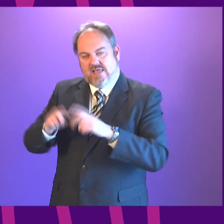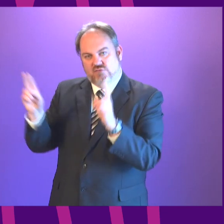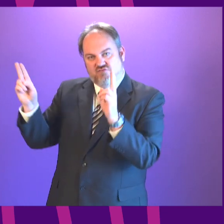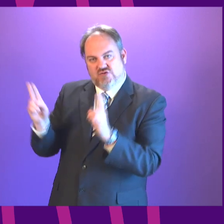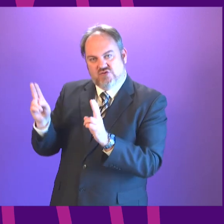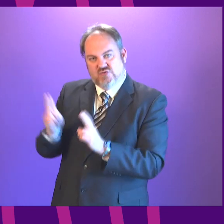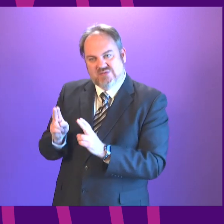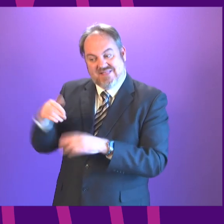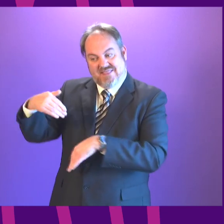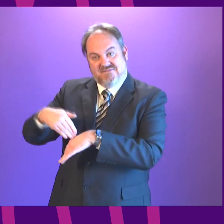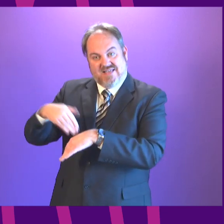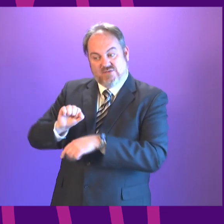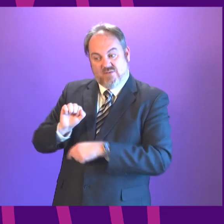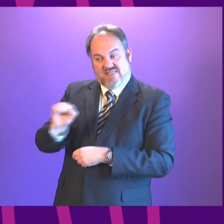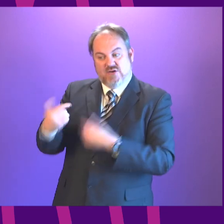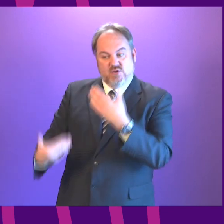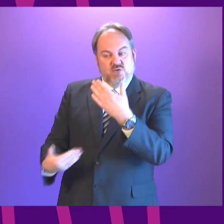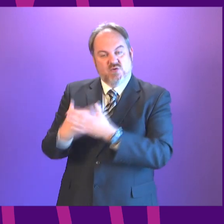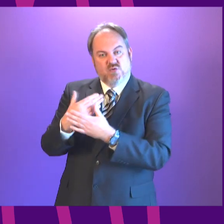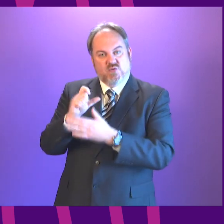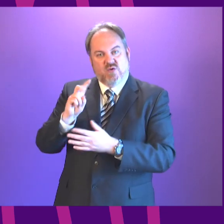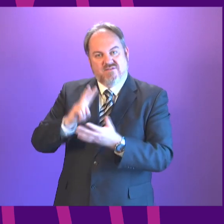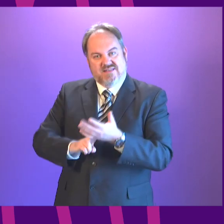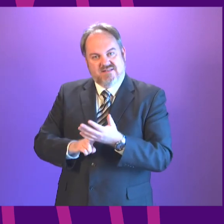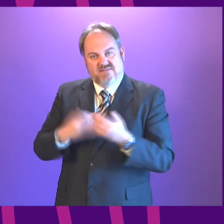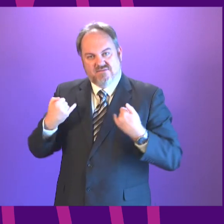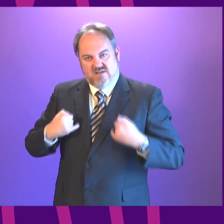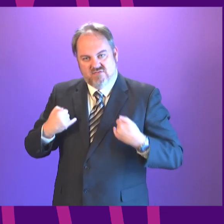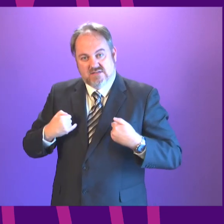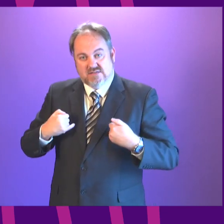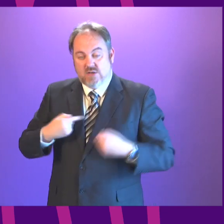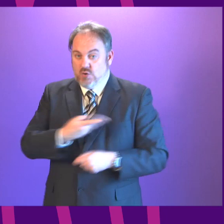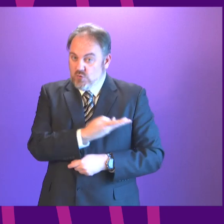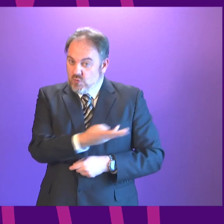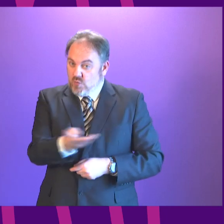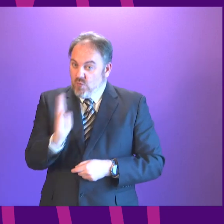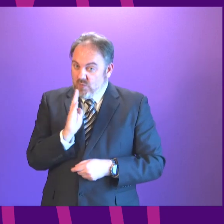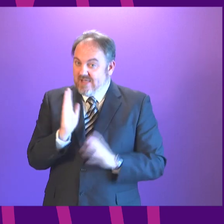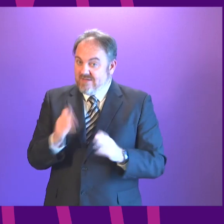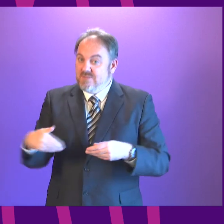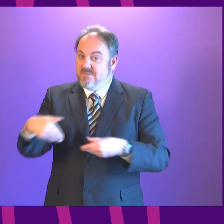its worst effects. All of us have a role to play in that. I know that it sometimes seems